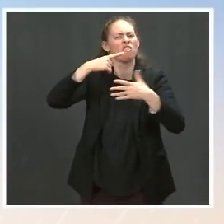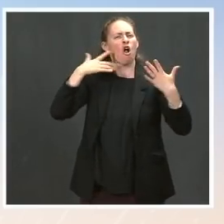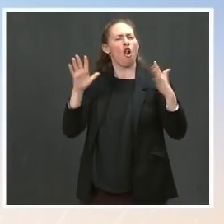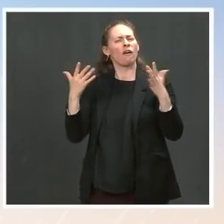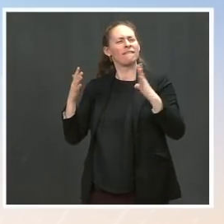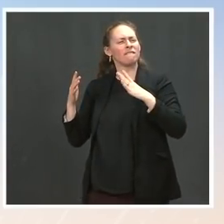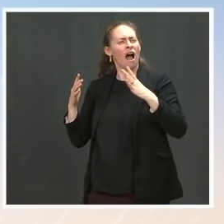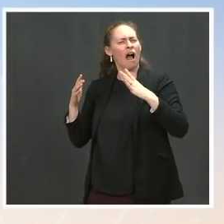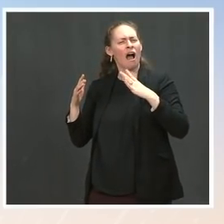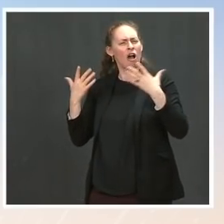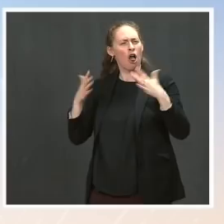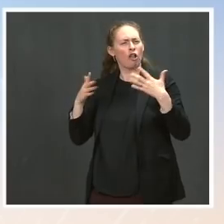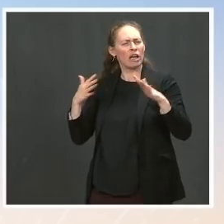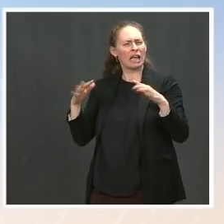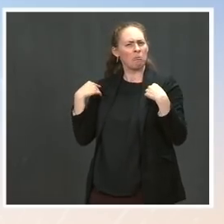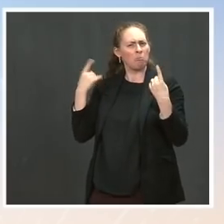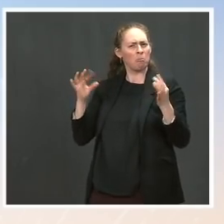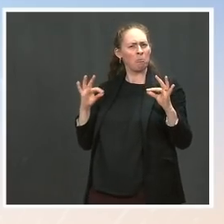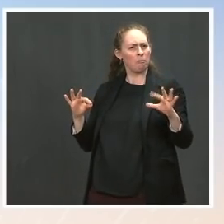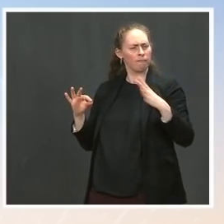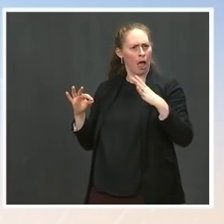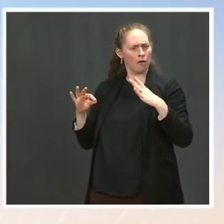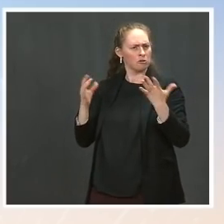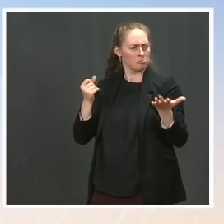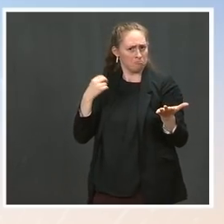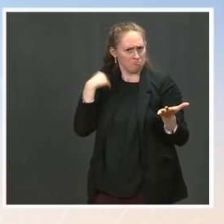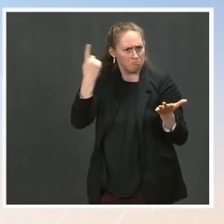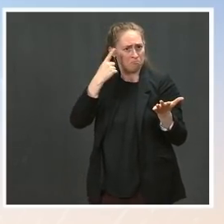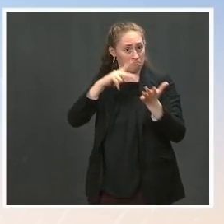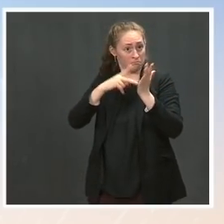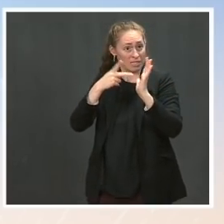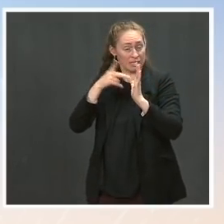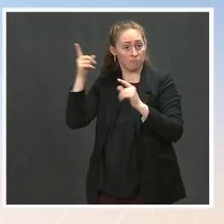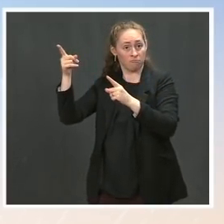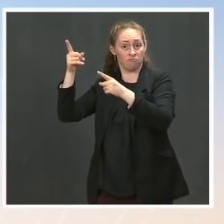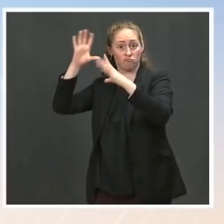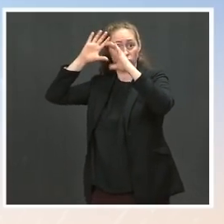So is he willing to scale back on some of these items?